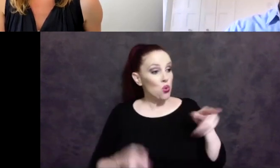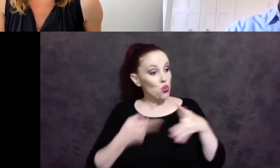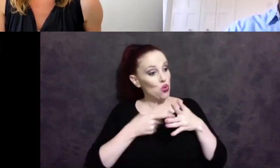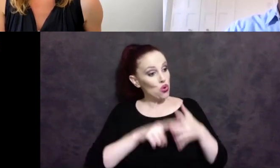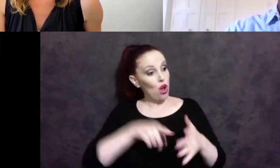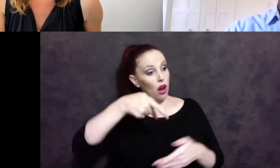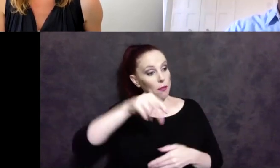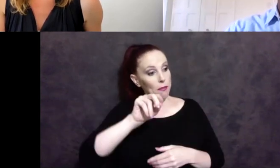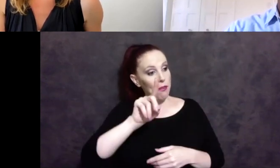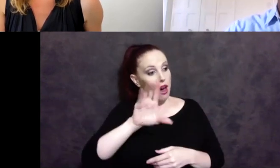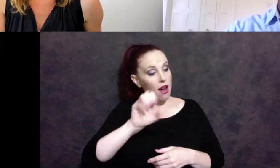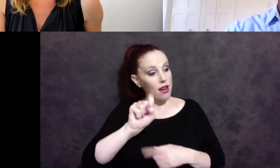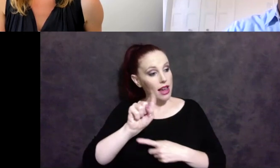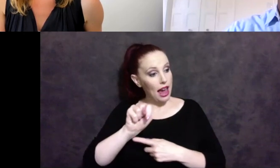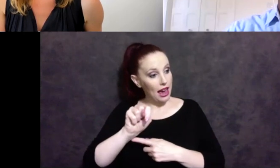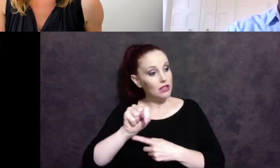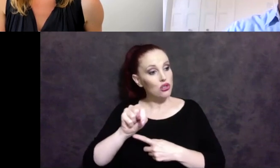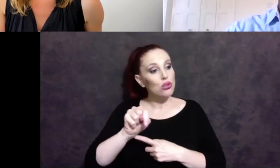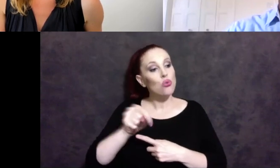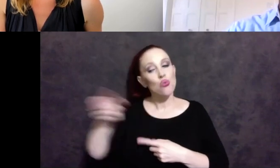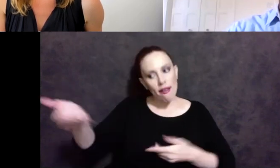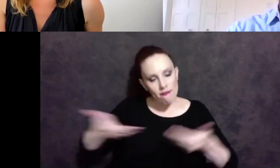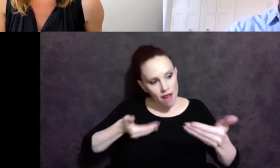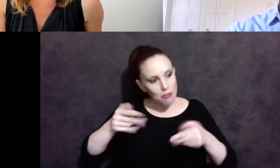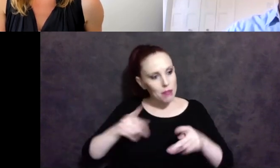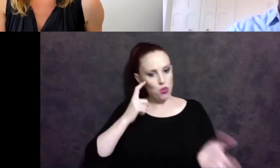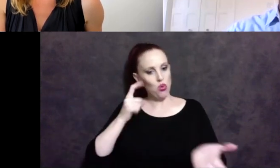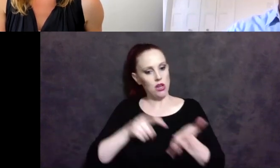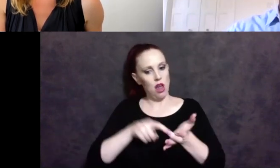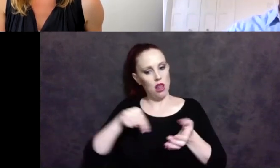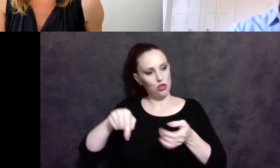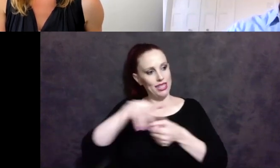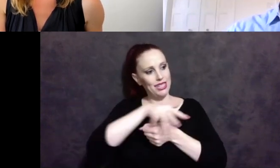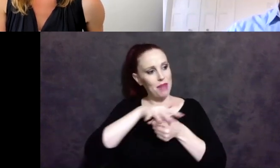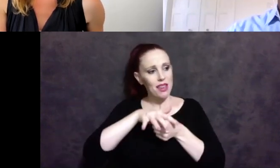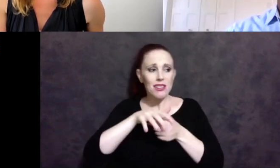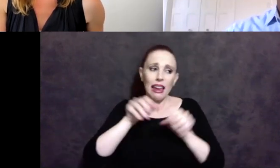people to acknowledge what this space is and this can be traumatizing, so I would suggest